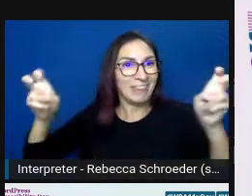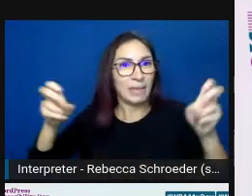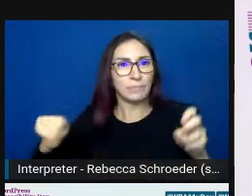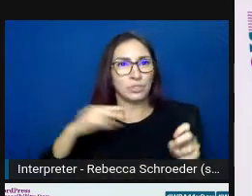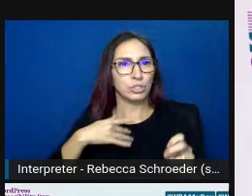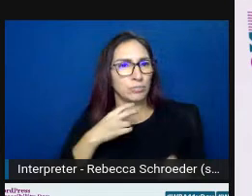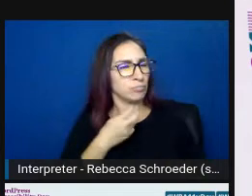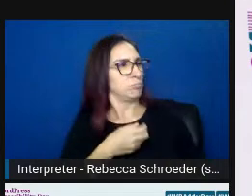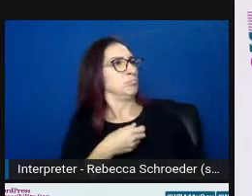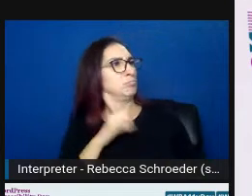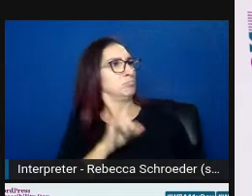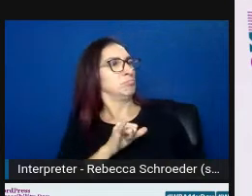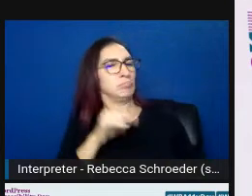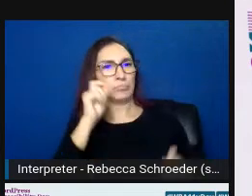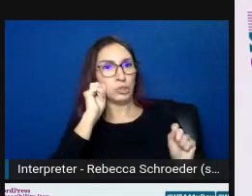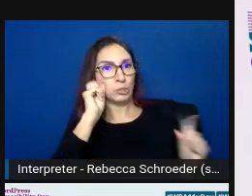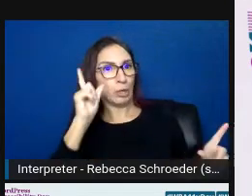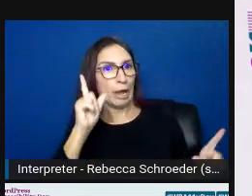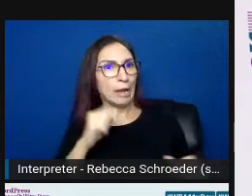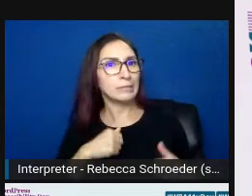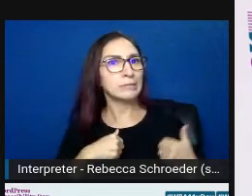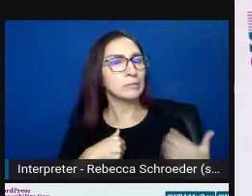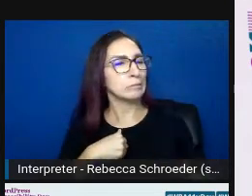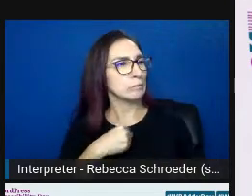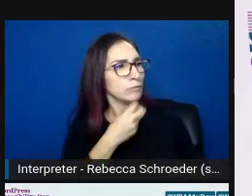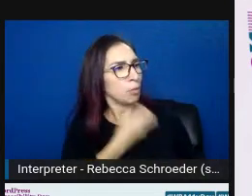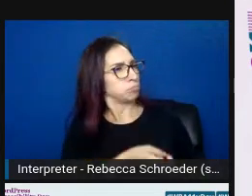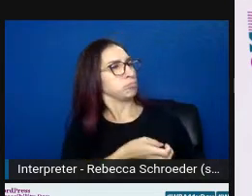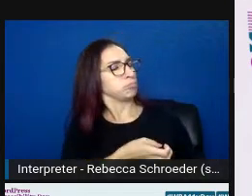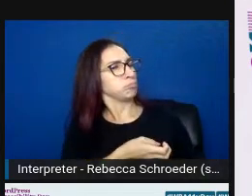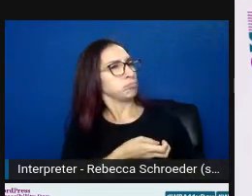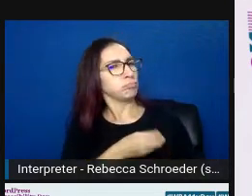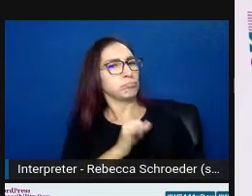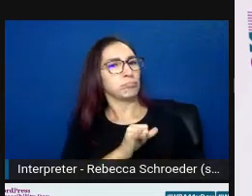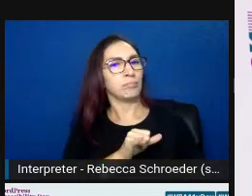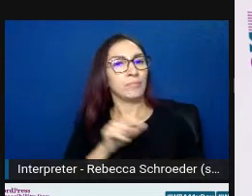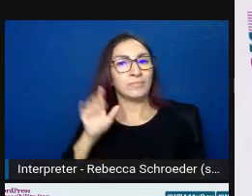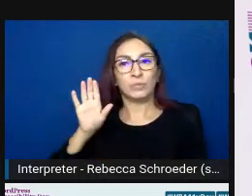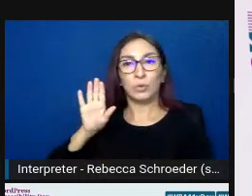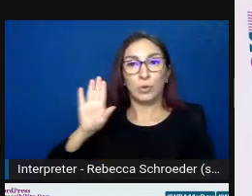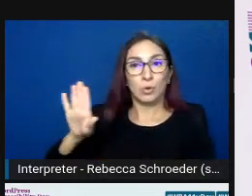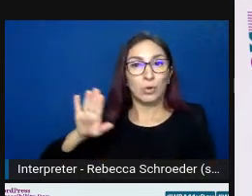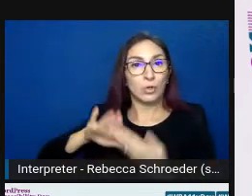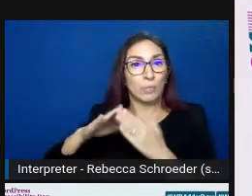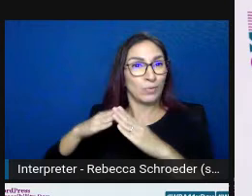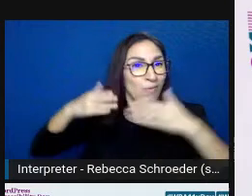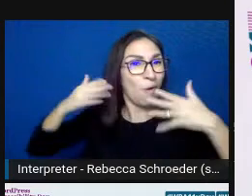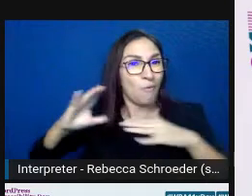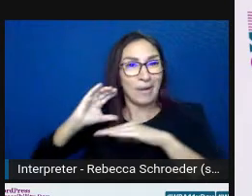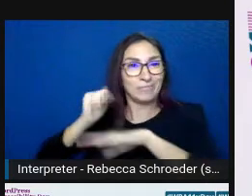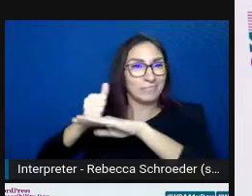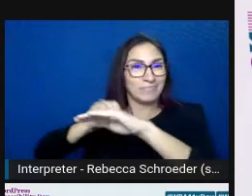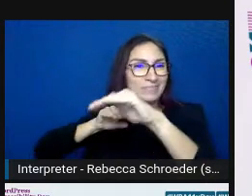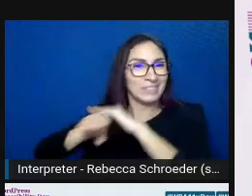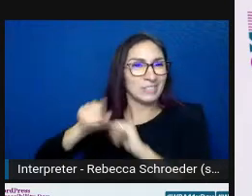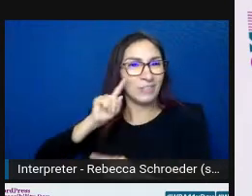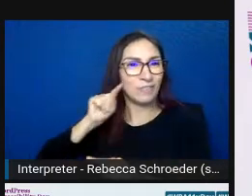She was from the and everything is accessibility-first for her. I said this is not this way in development